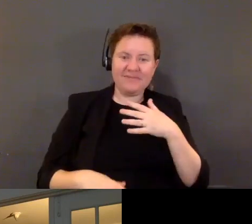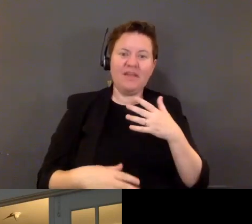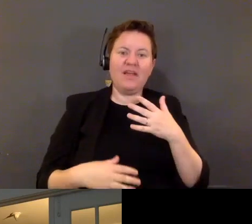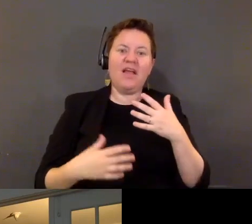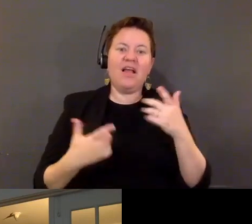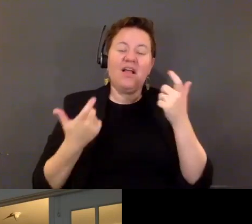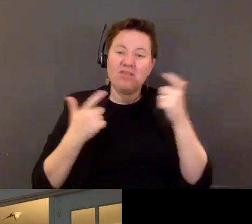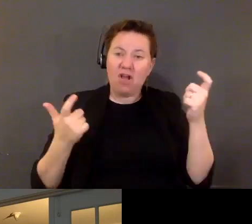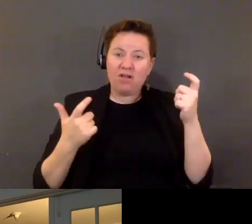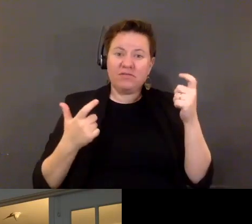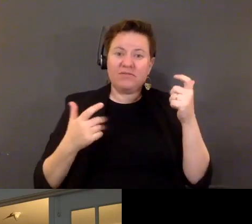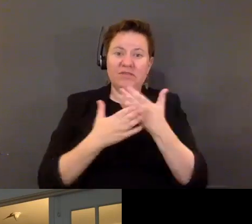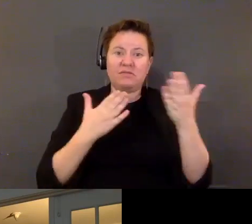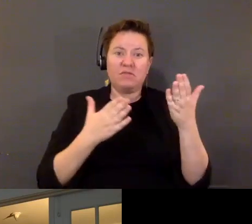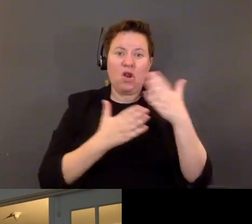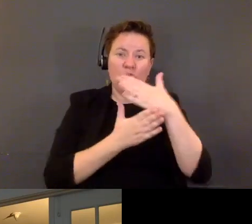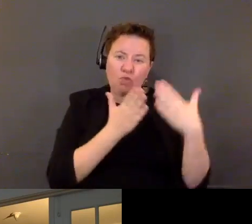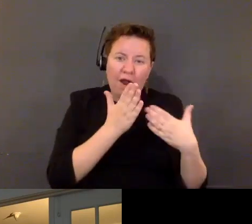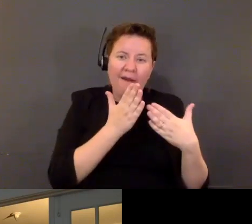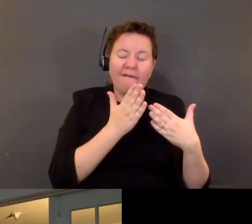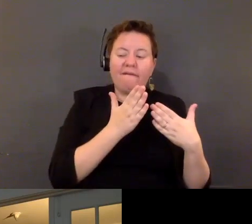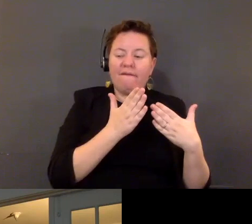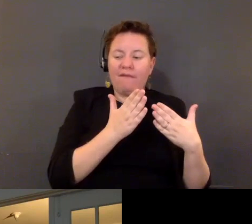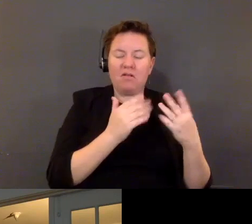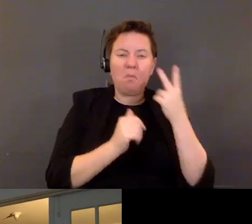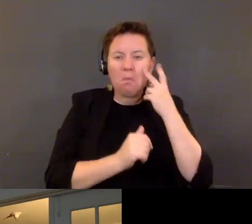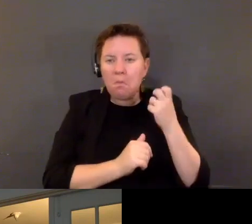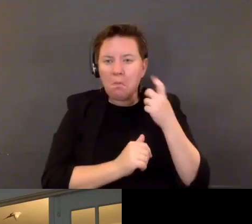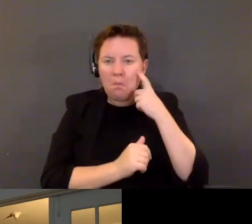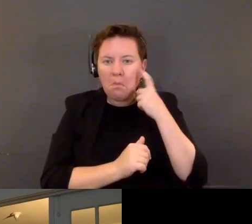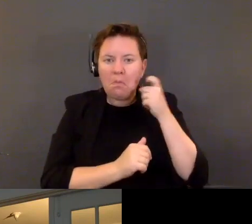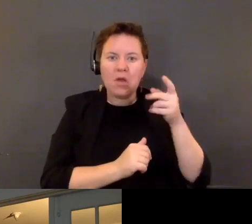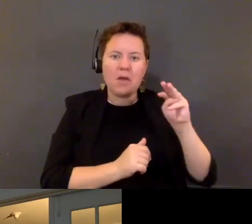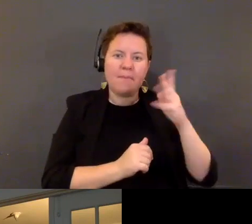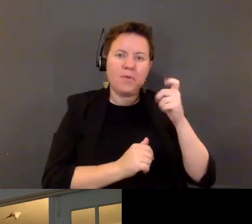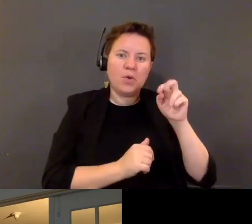between had cracked down one side we suspected that the mutter was trying to stealth and balm